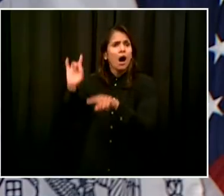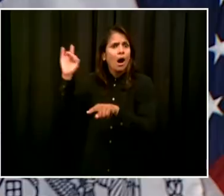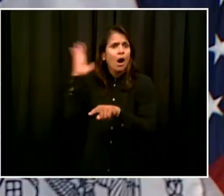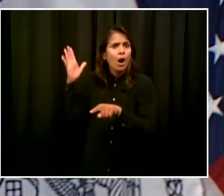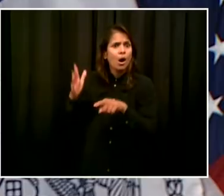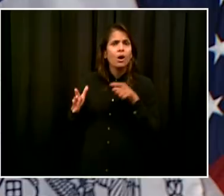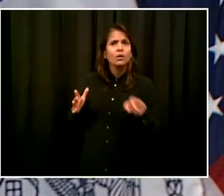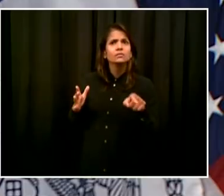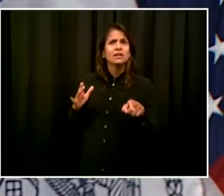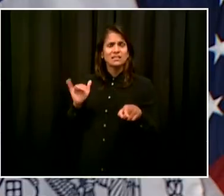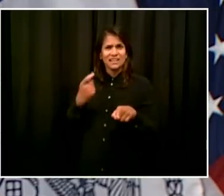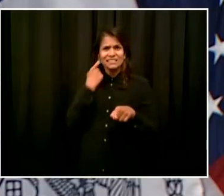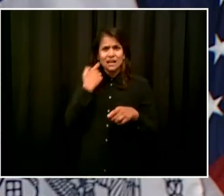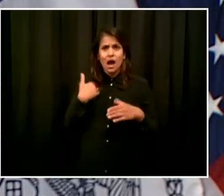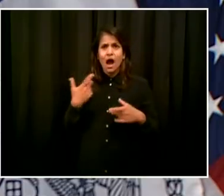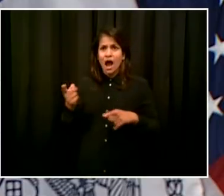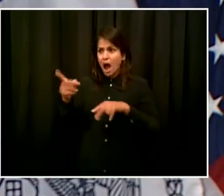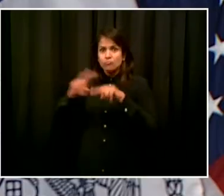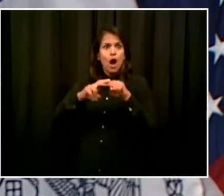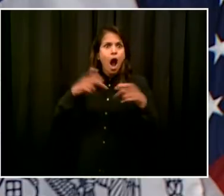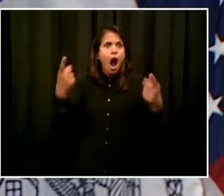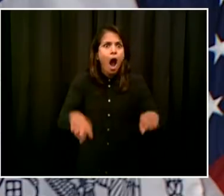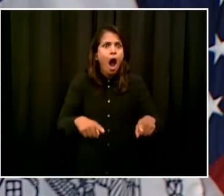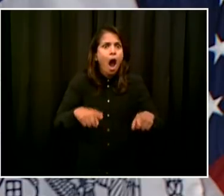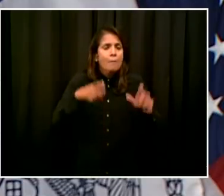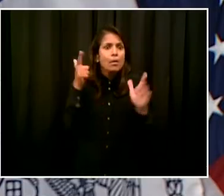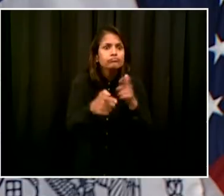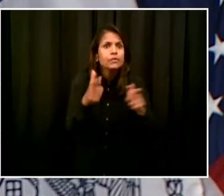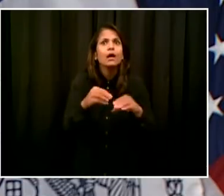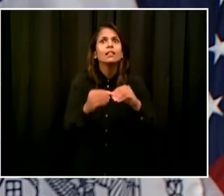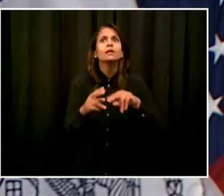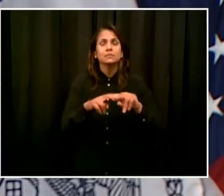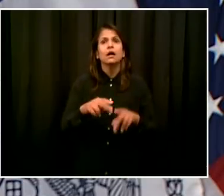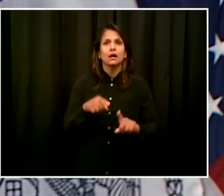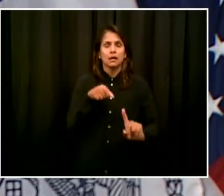VIOLENT CMRIE RISE. THE GUY ARRESTED